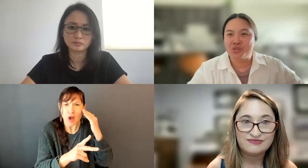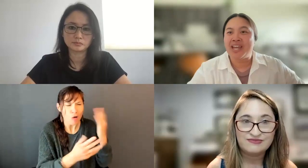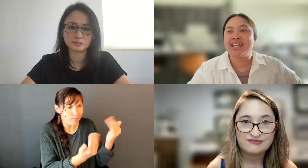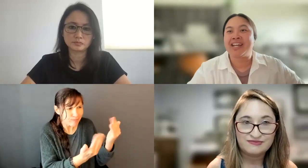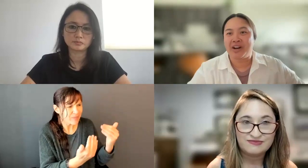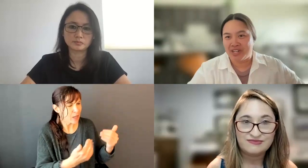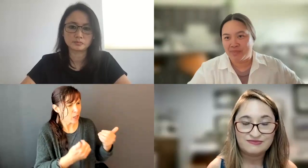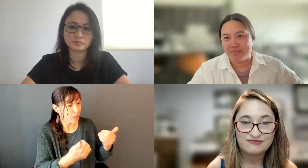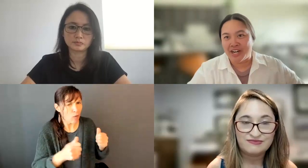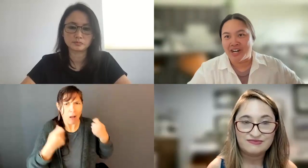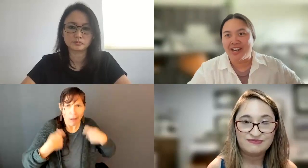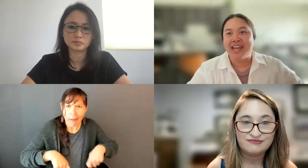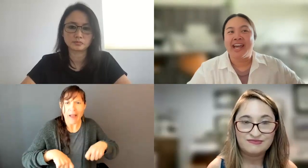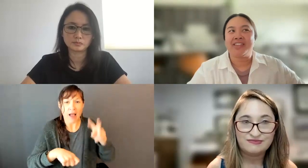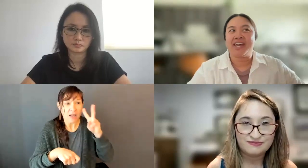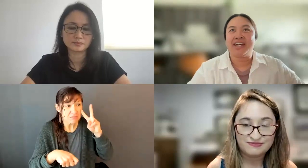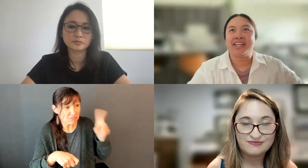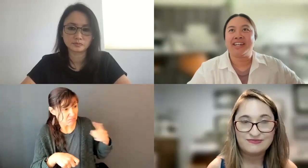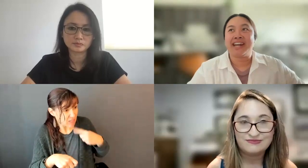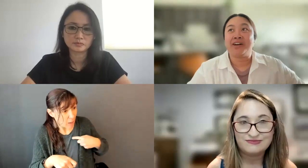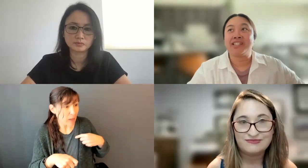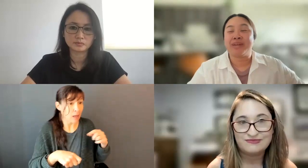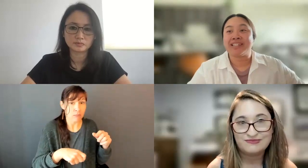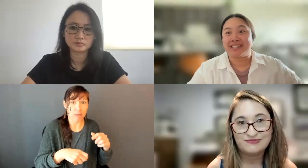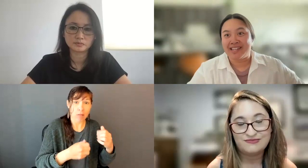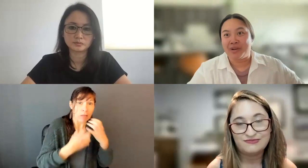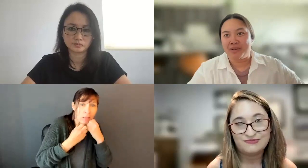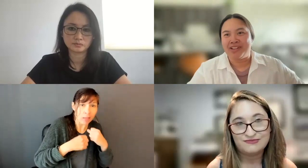"Do you hate it? "How can it be better?" And then now let's make it sustainable.